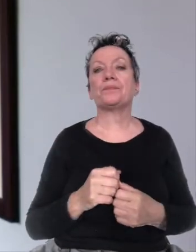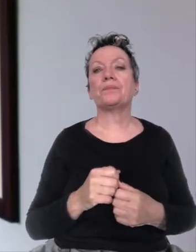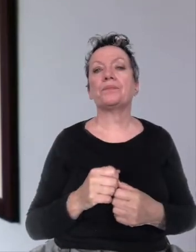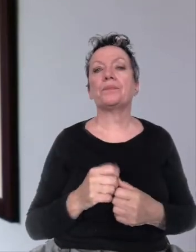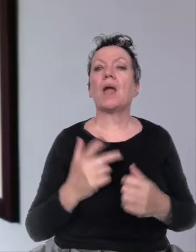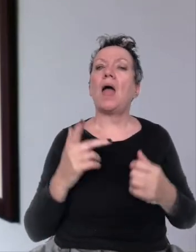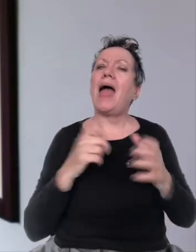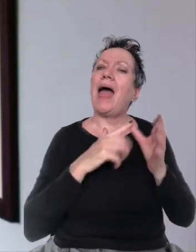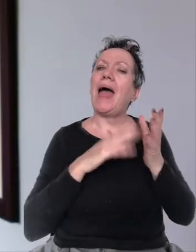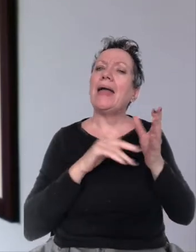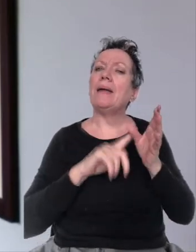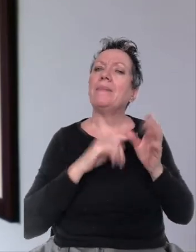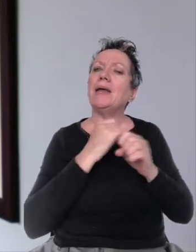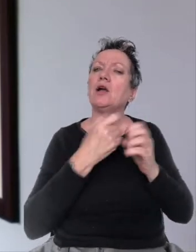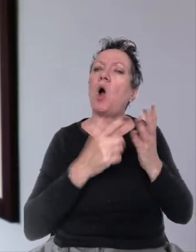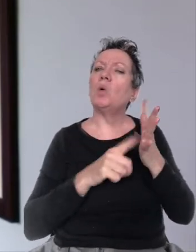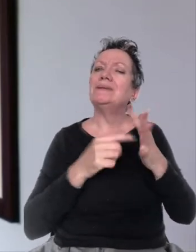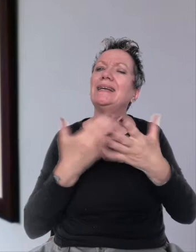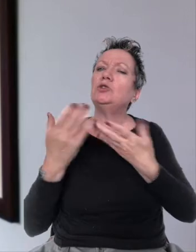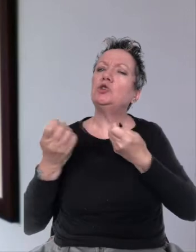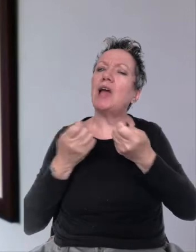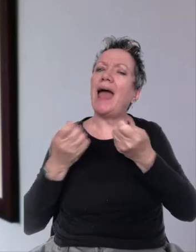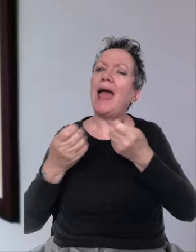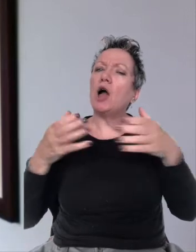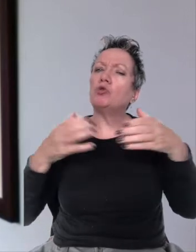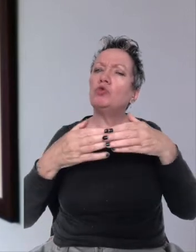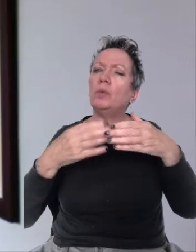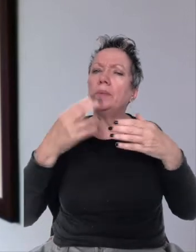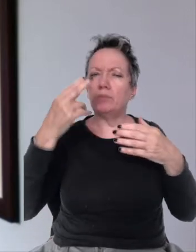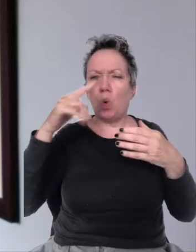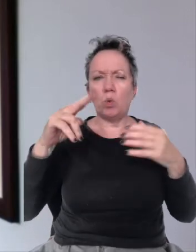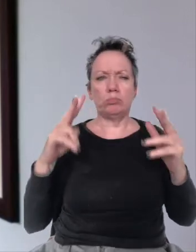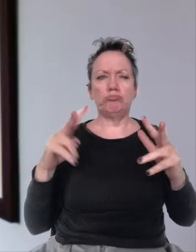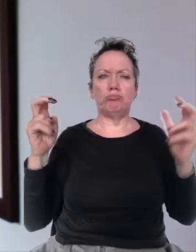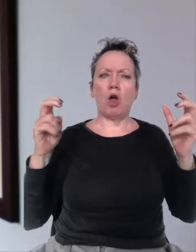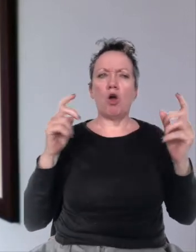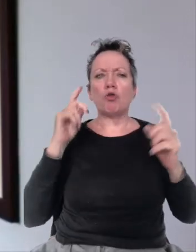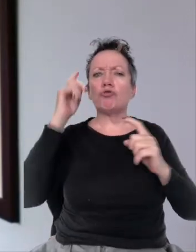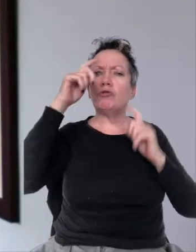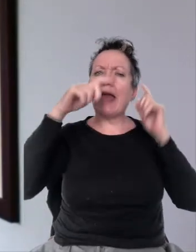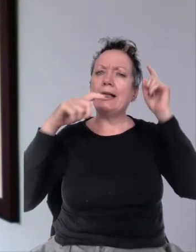The Amy Golden Chad, which was about creativity and creative processes during a lockdown.